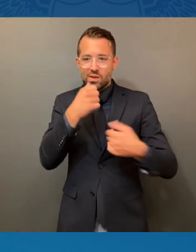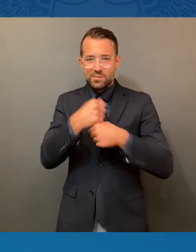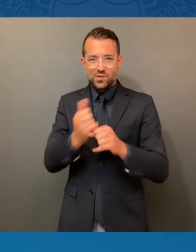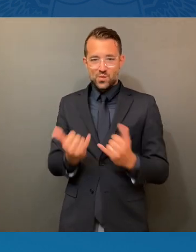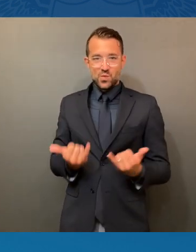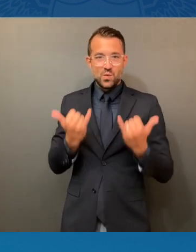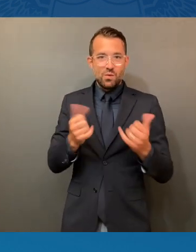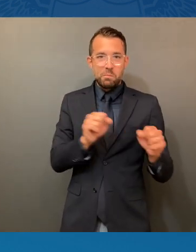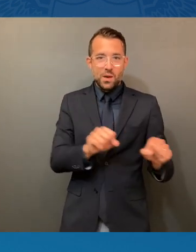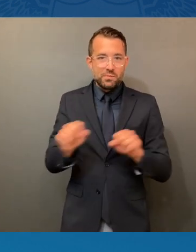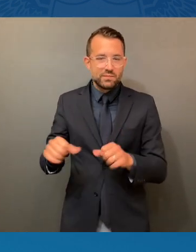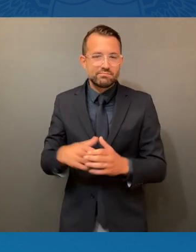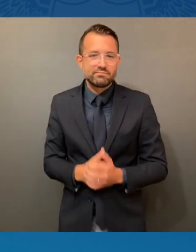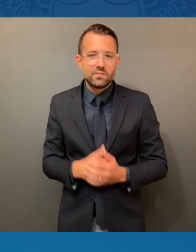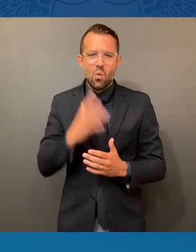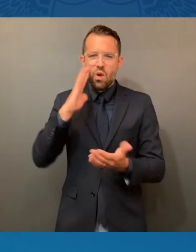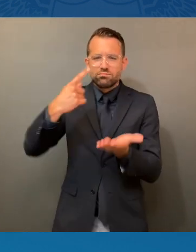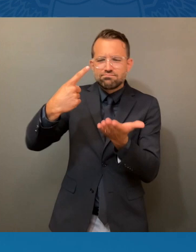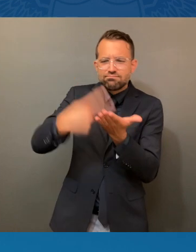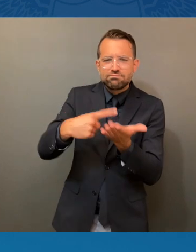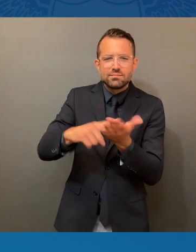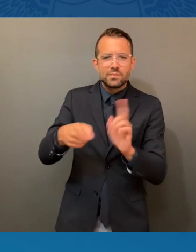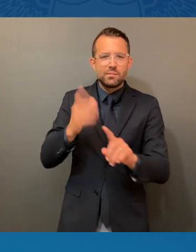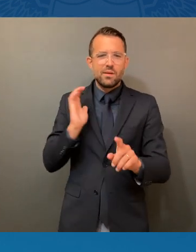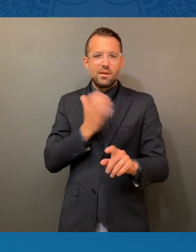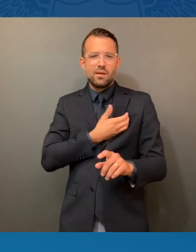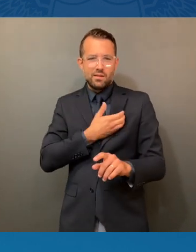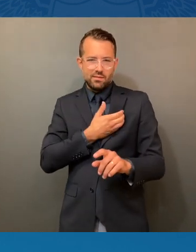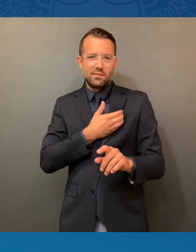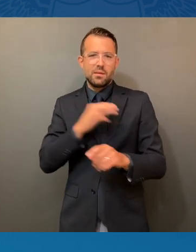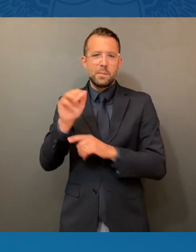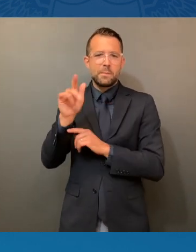But I want to thank Attorney General of California, Rob Bonta, for his leadership.